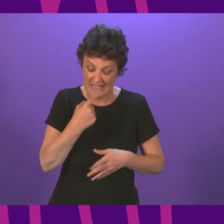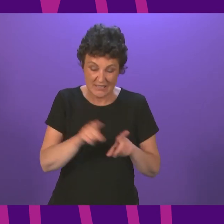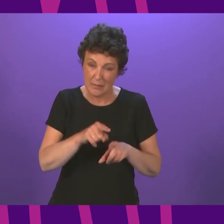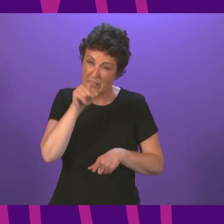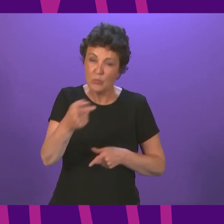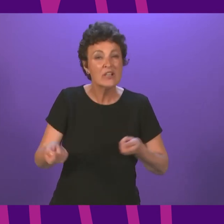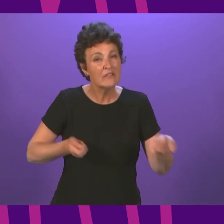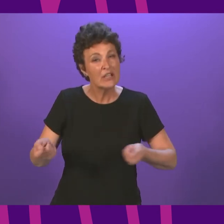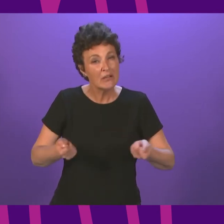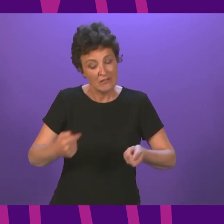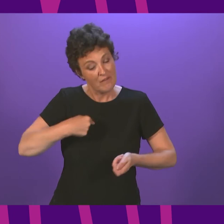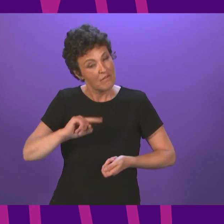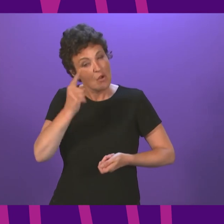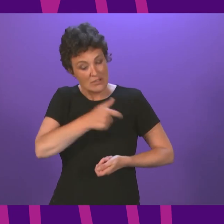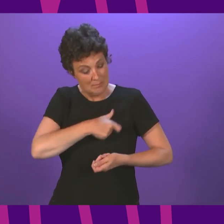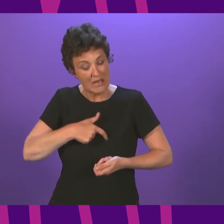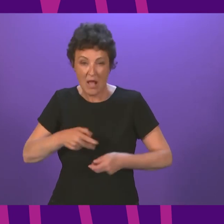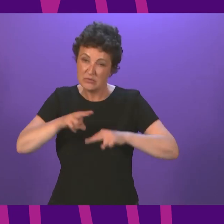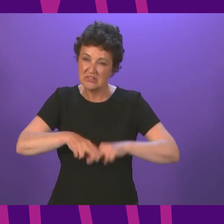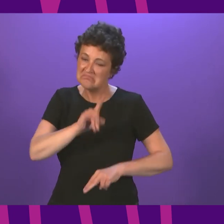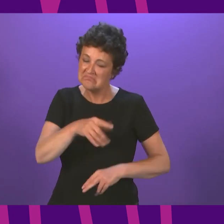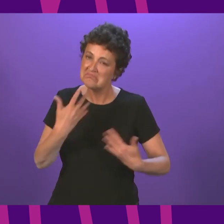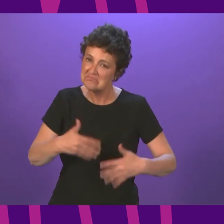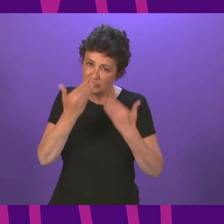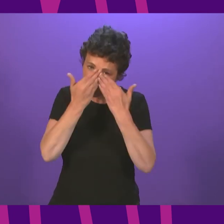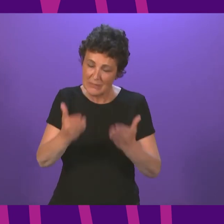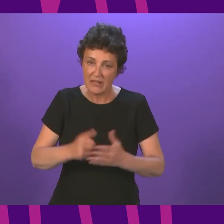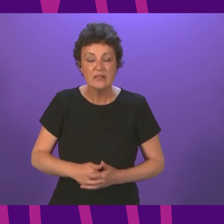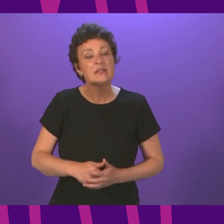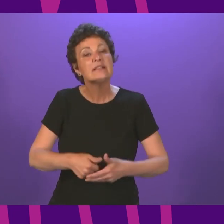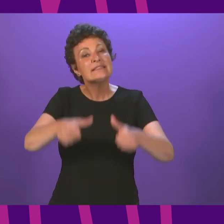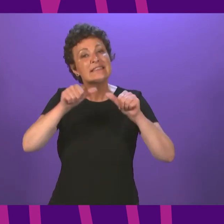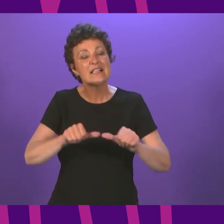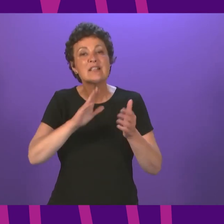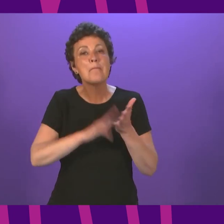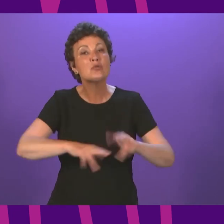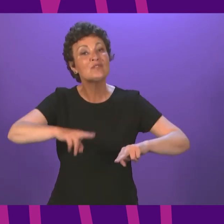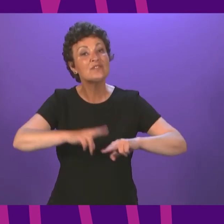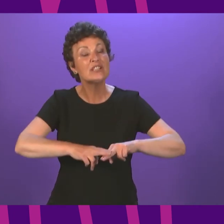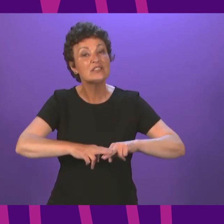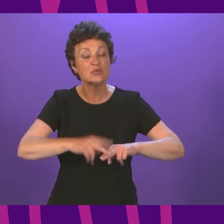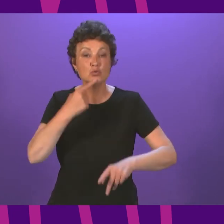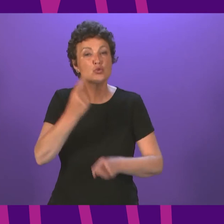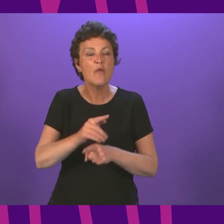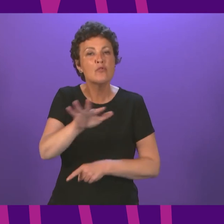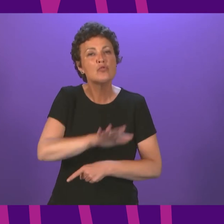back at the weekend where every single person on the bus subsequently tested positive for Covid. People struggle to understand why there should be one rule for some and another rule for others. That lack of consistency and clear messaging is undermining confidence in the